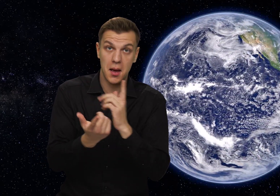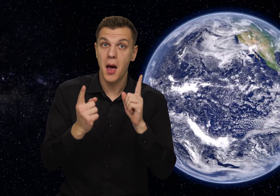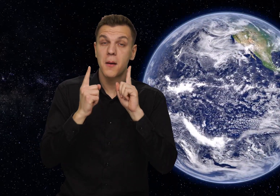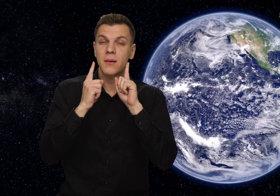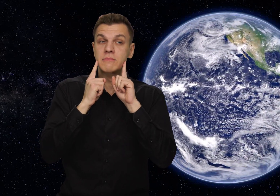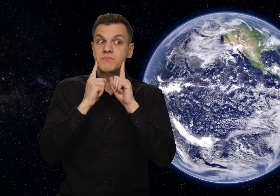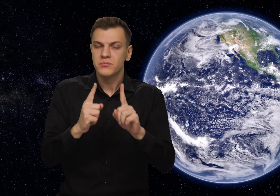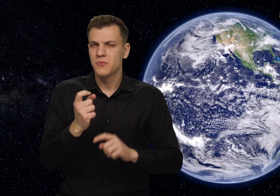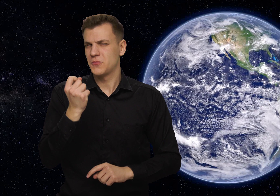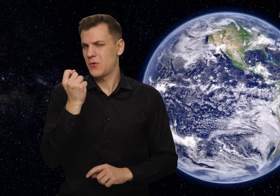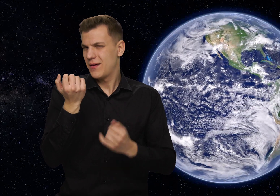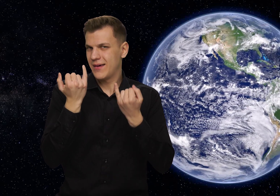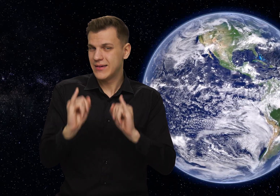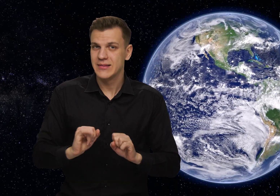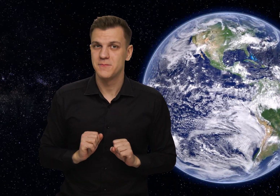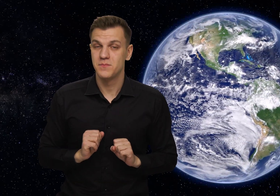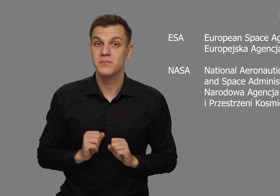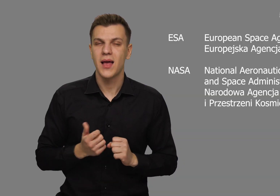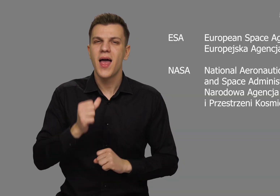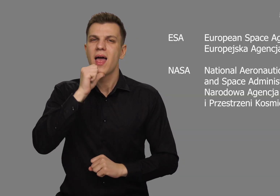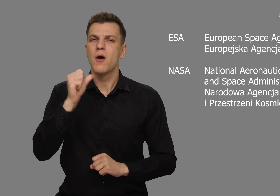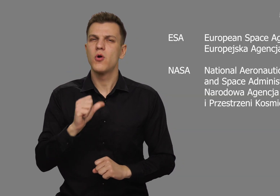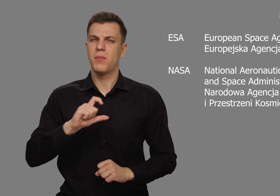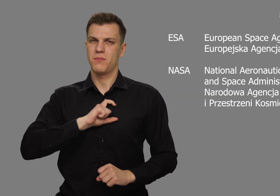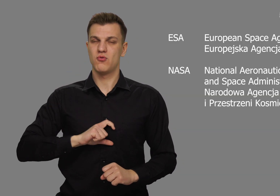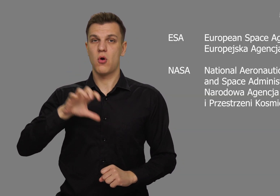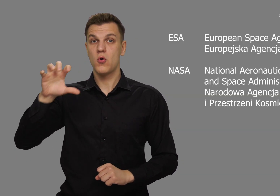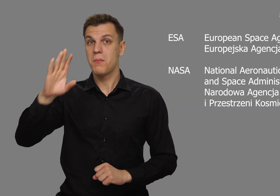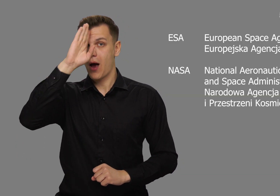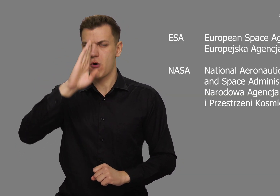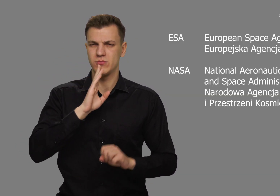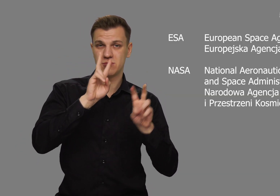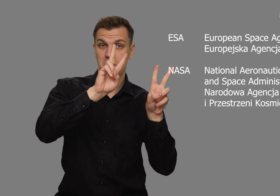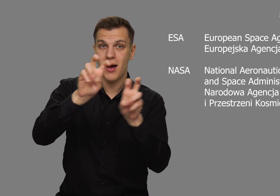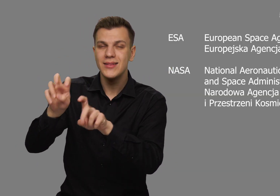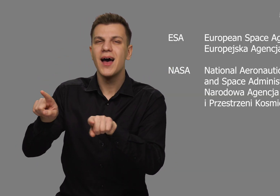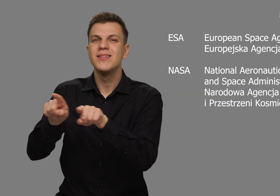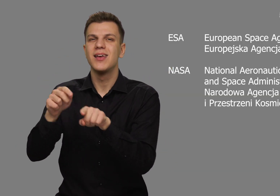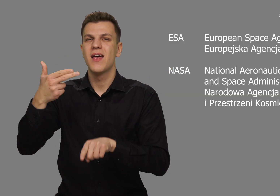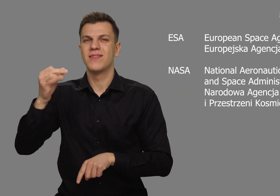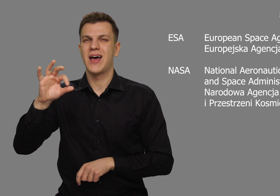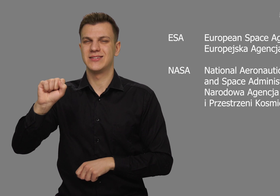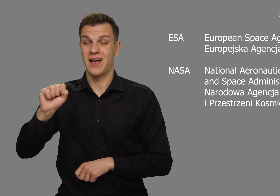However, such an answer has some problems. Observations conducted by the European Space Agency and NASA